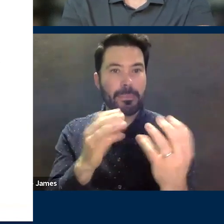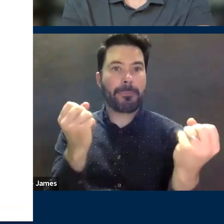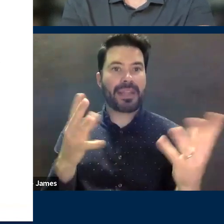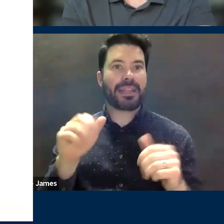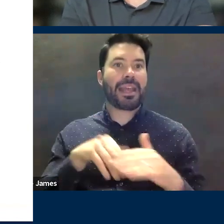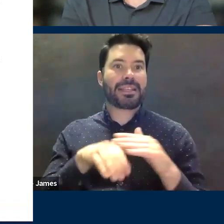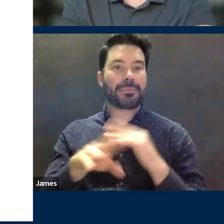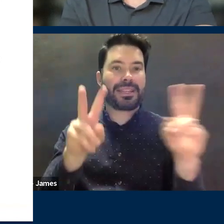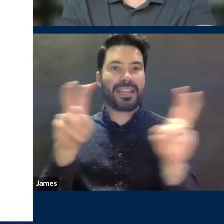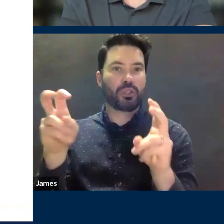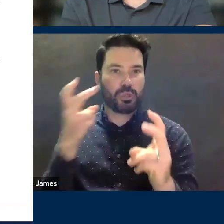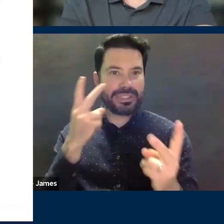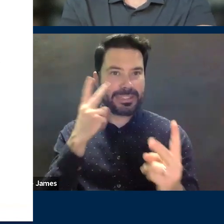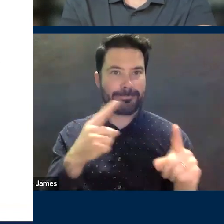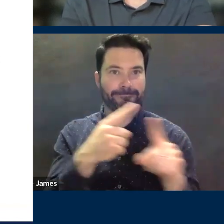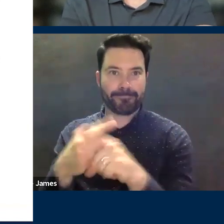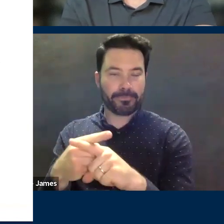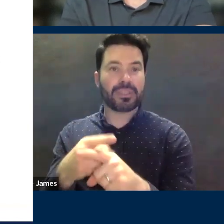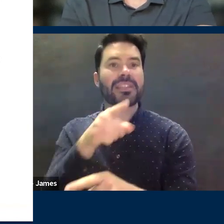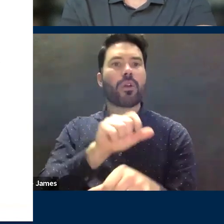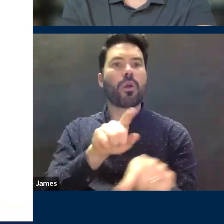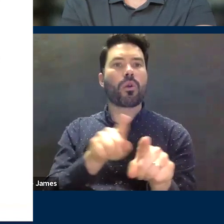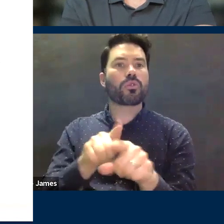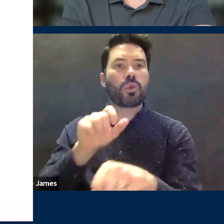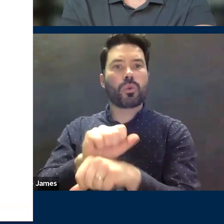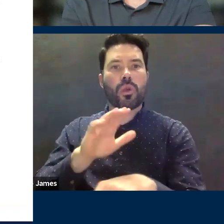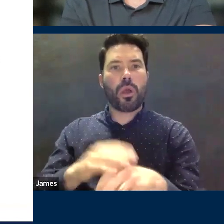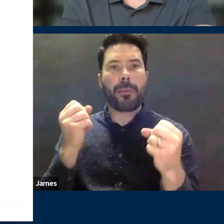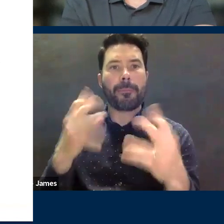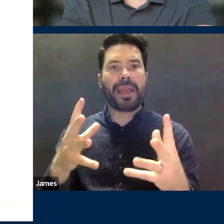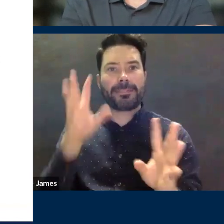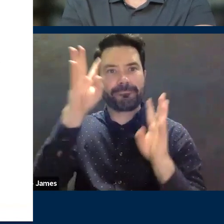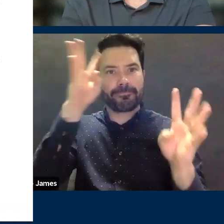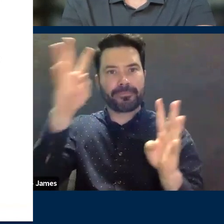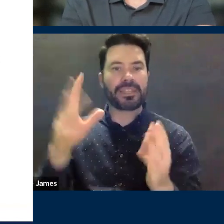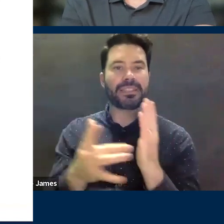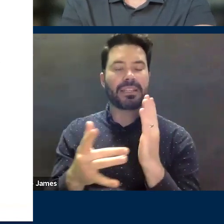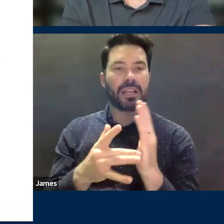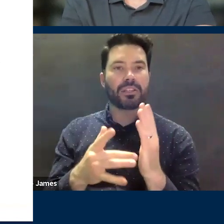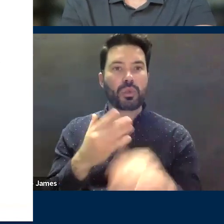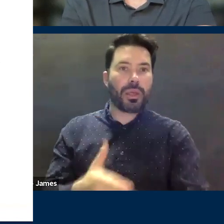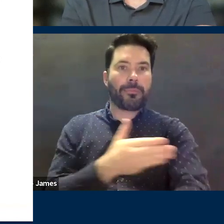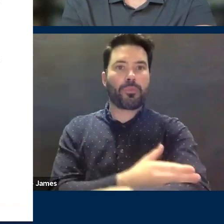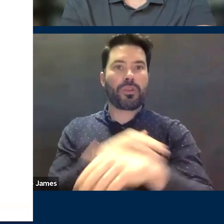He is also working on a number of prototype technologies for improving the accessibility of such such systems.